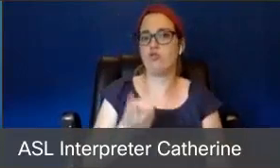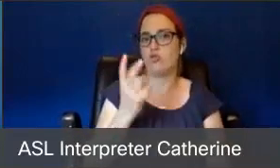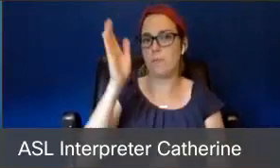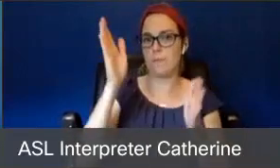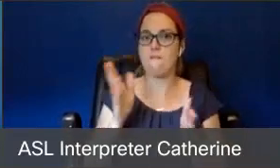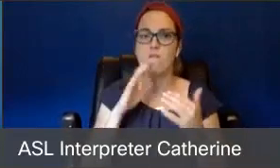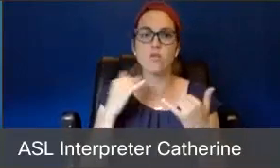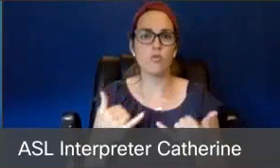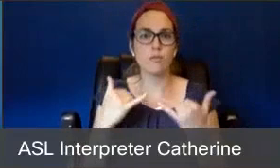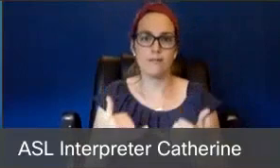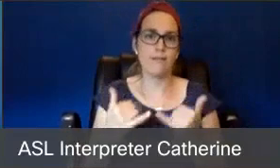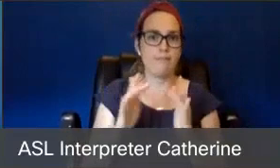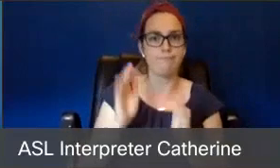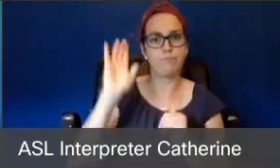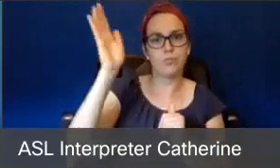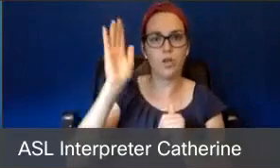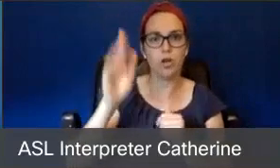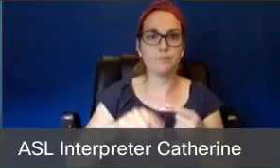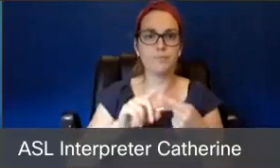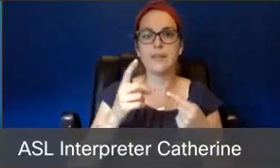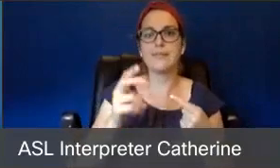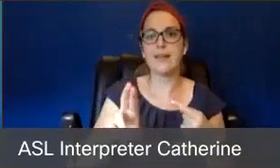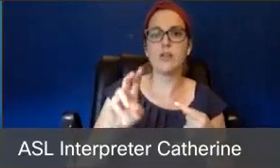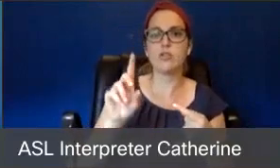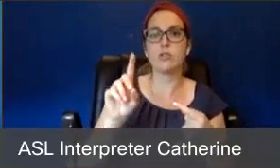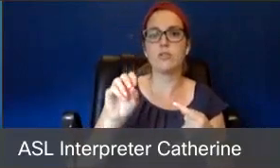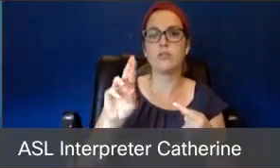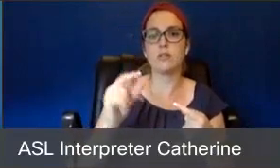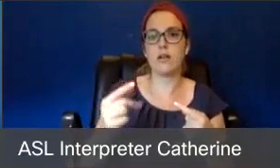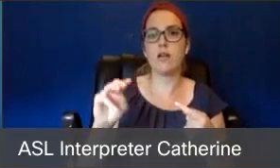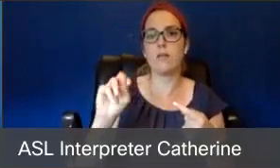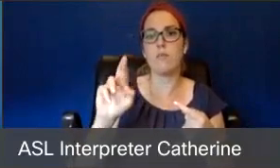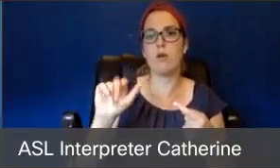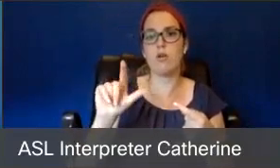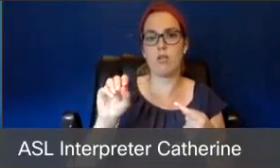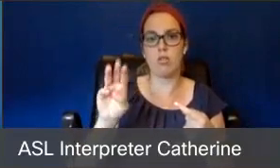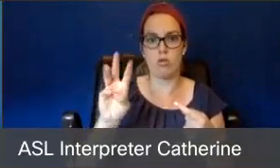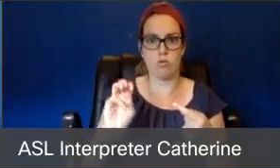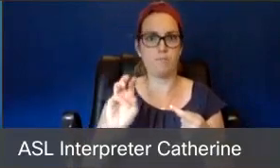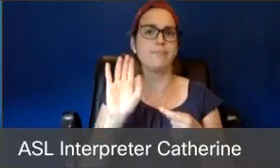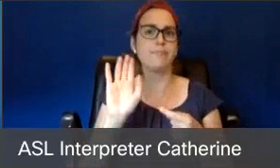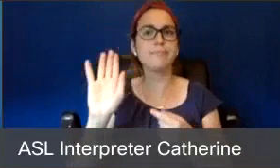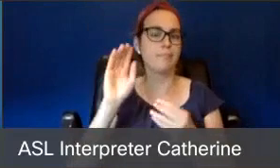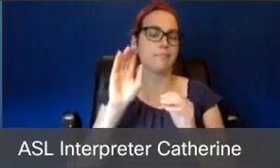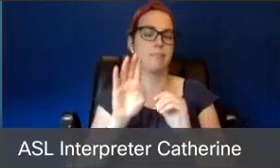Dr. Doug Marlowe is a senior scientific consultant for the National Association for Drug Court Professionals